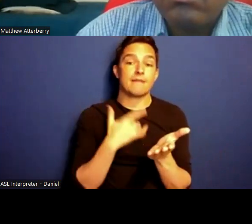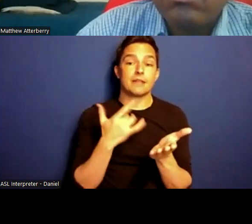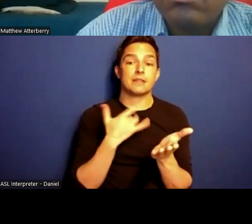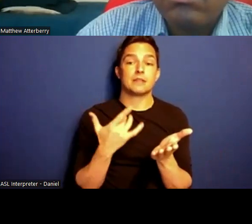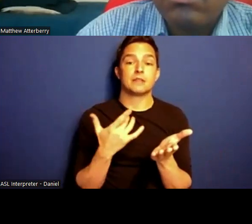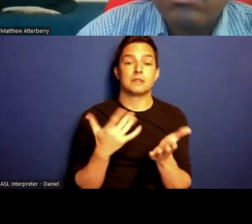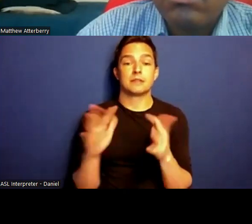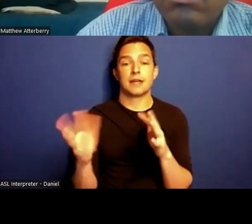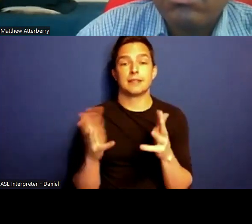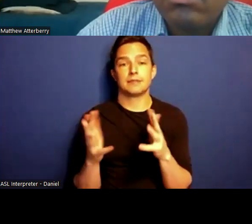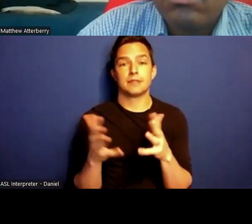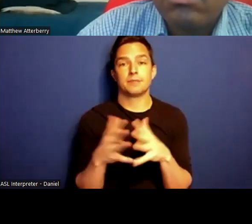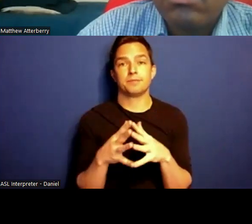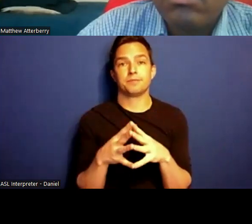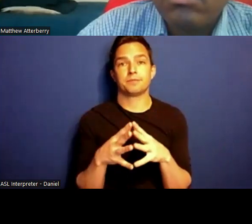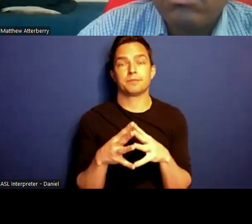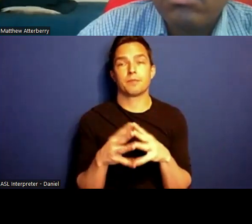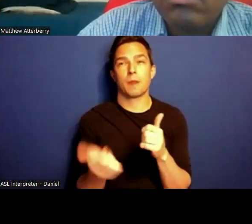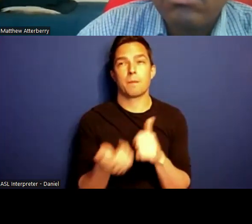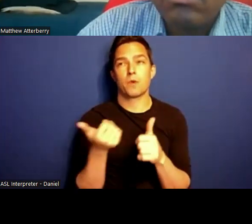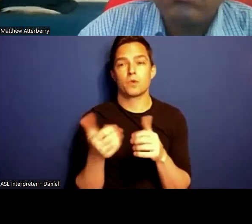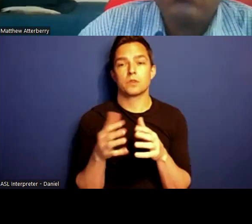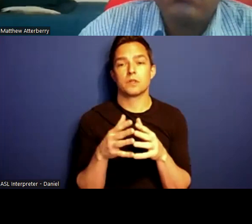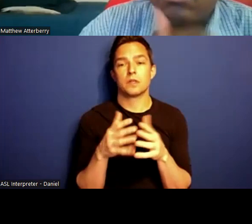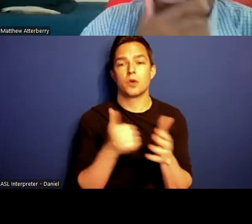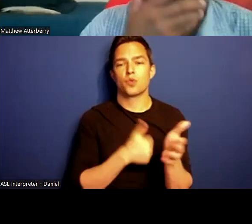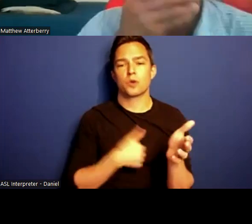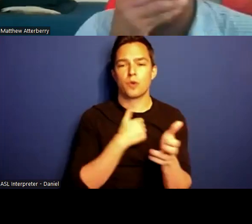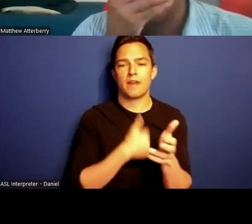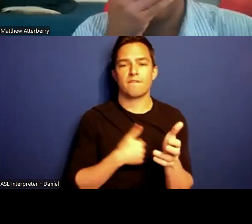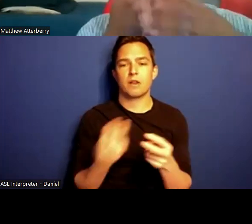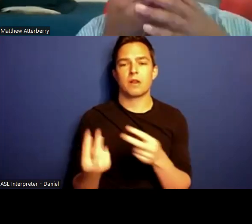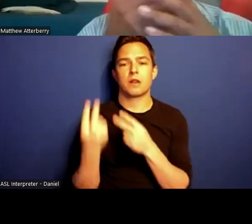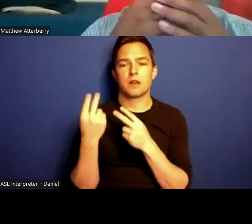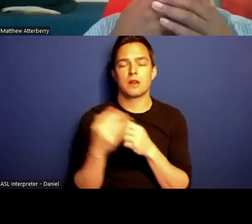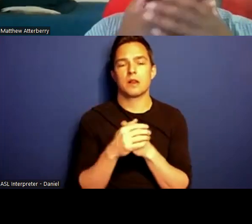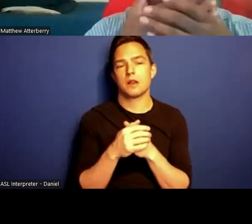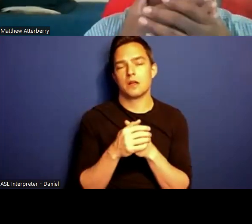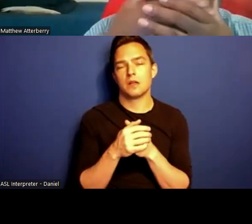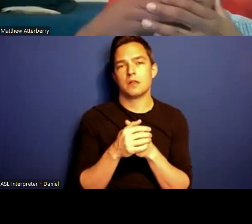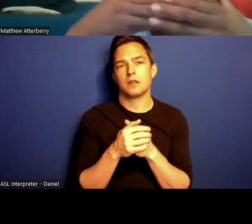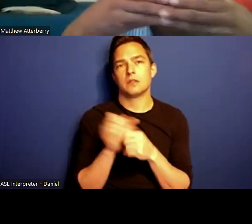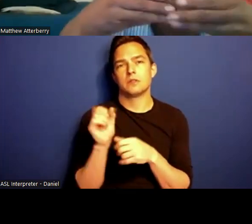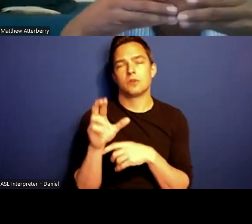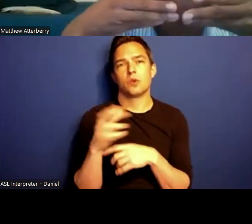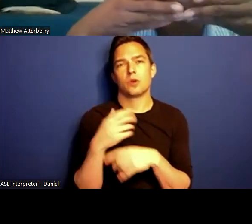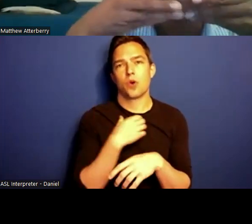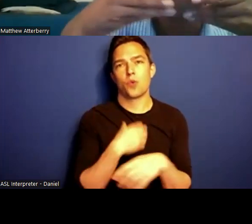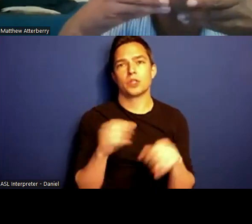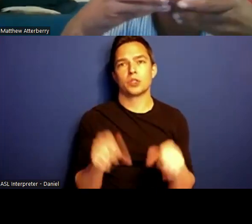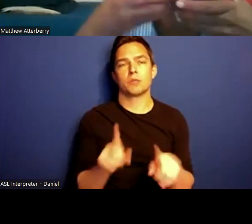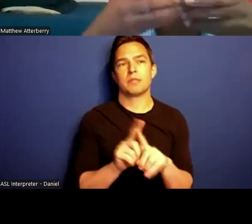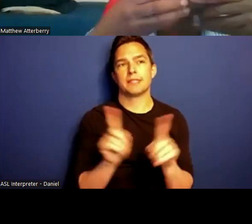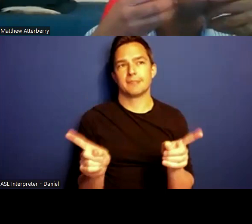kind of most regretful or like I wish that it could have been different is that there was no